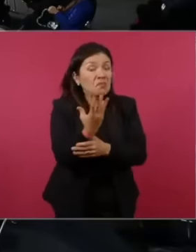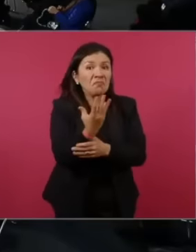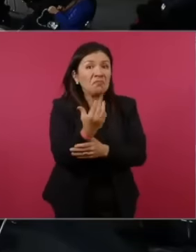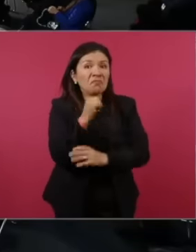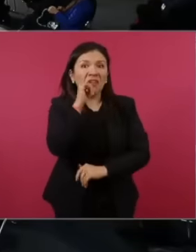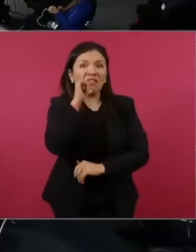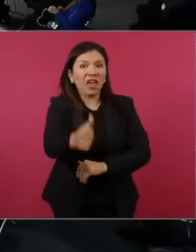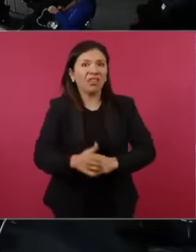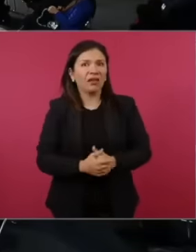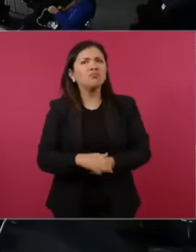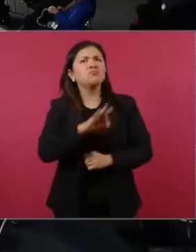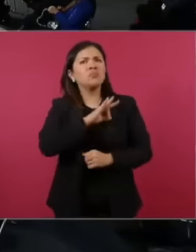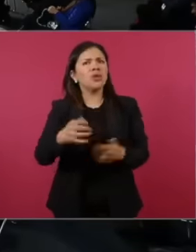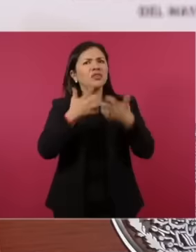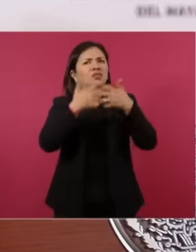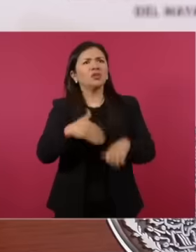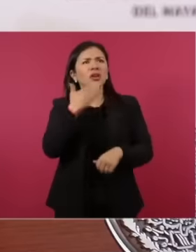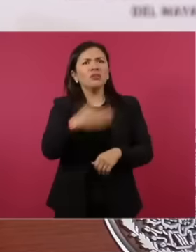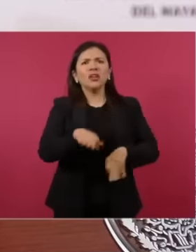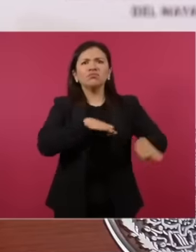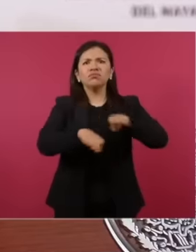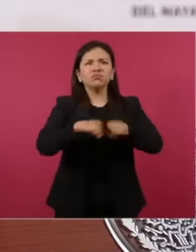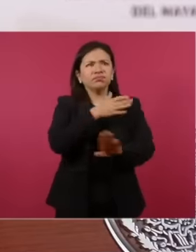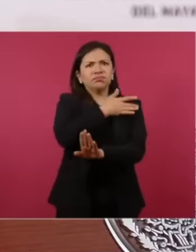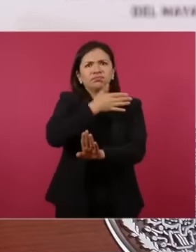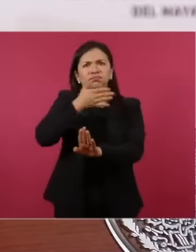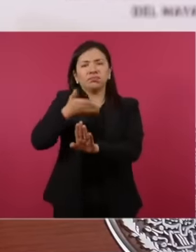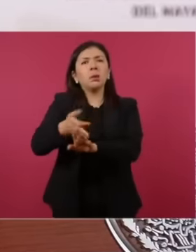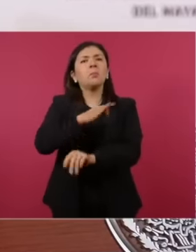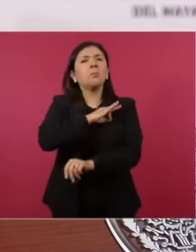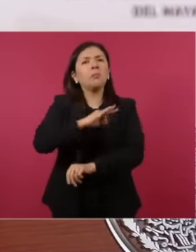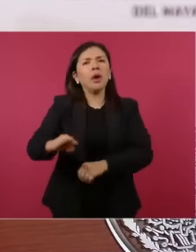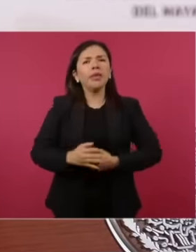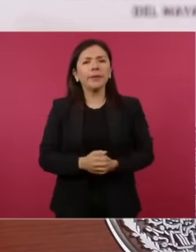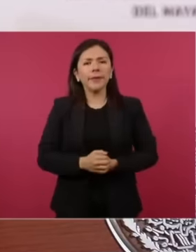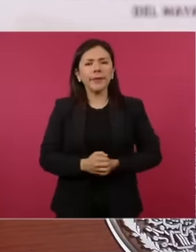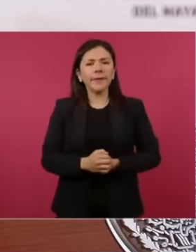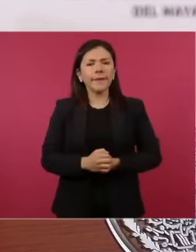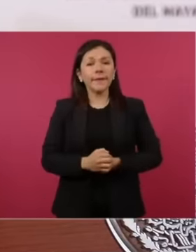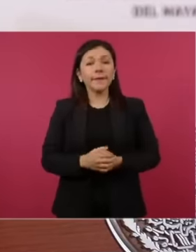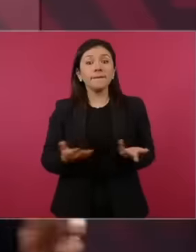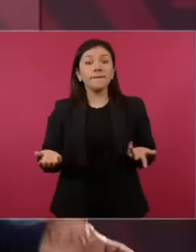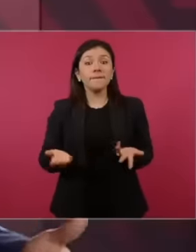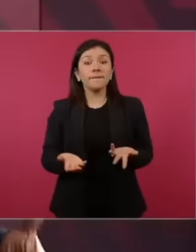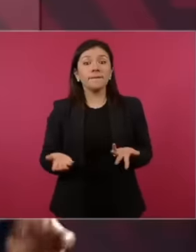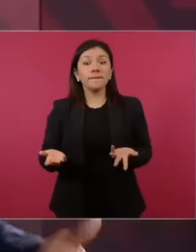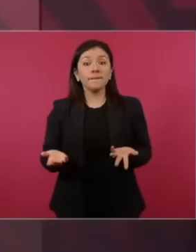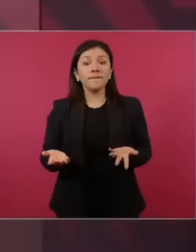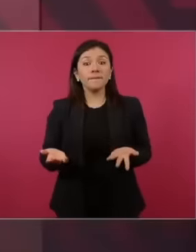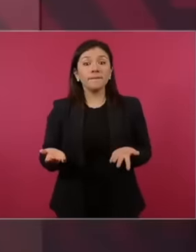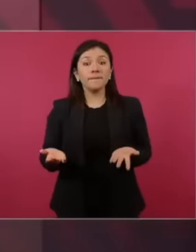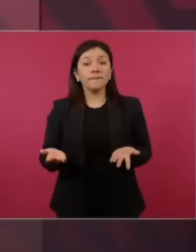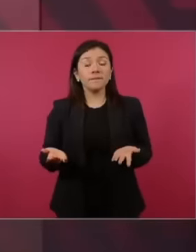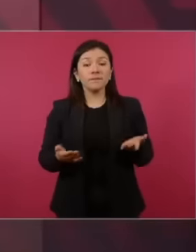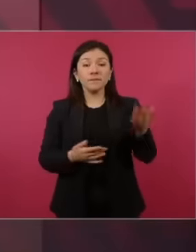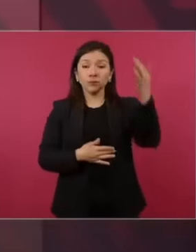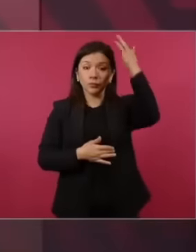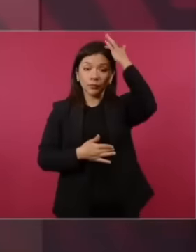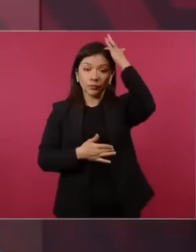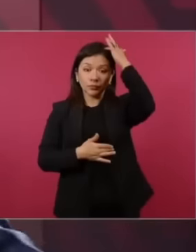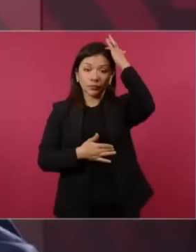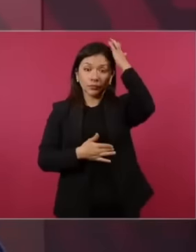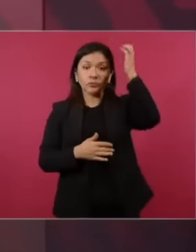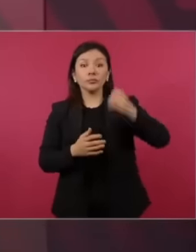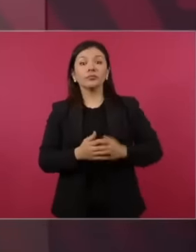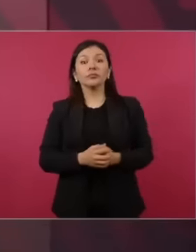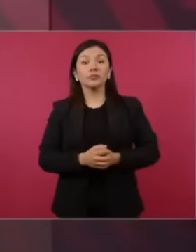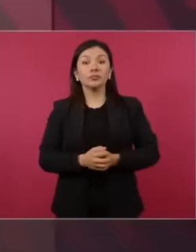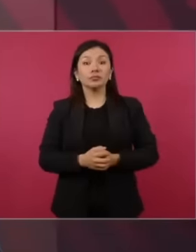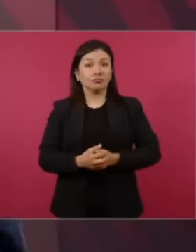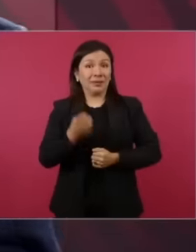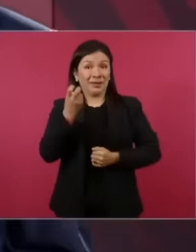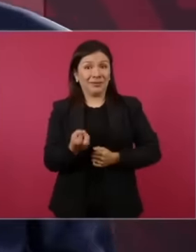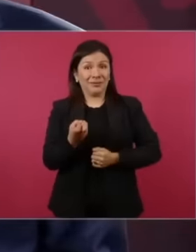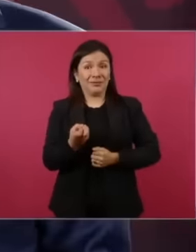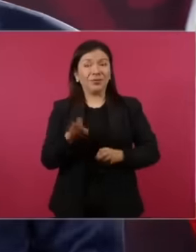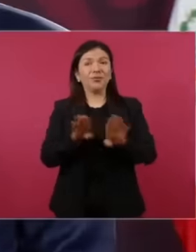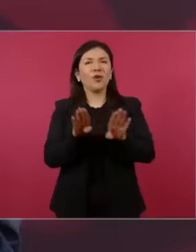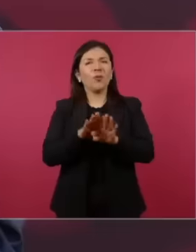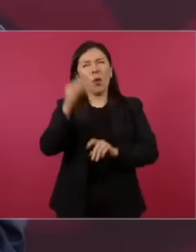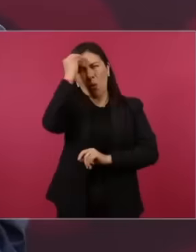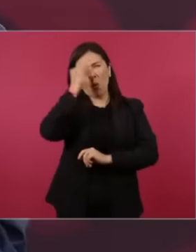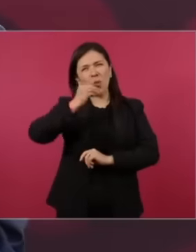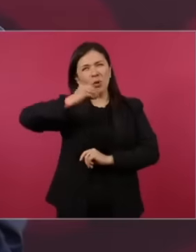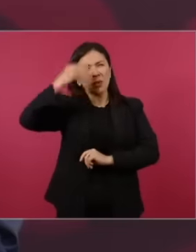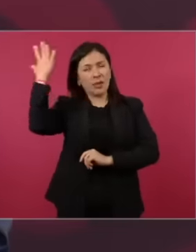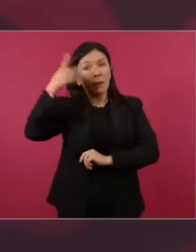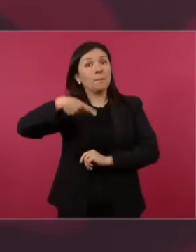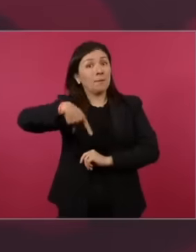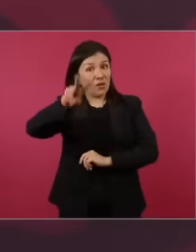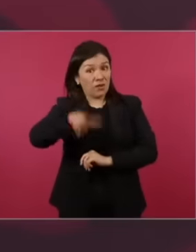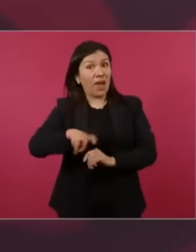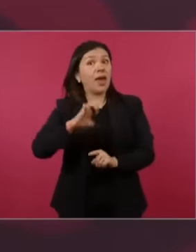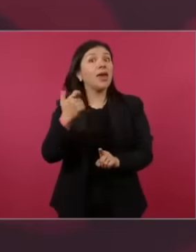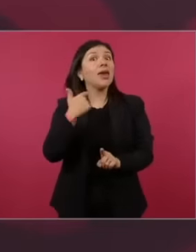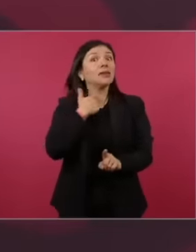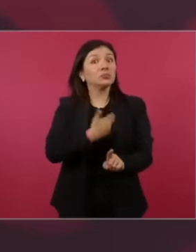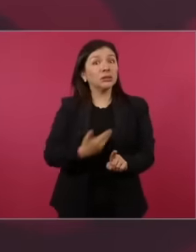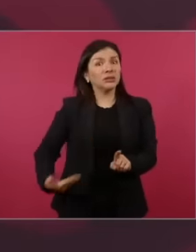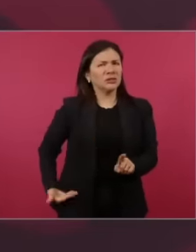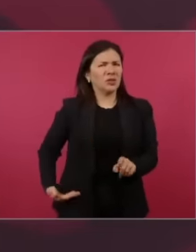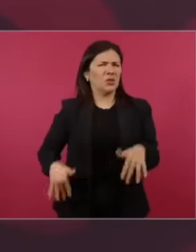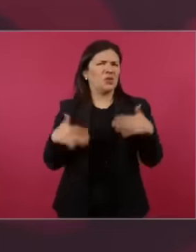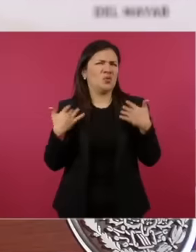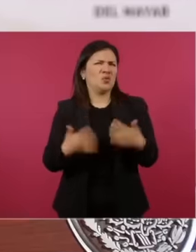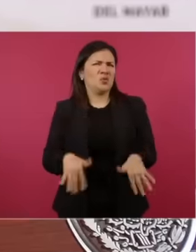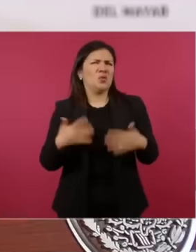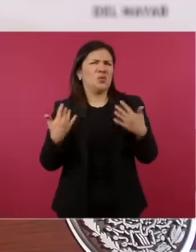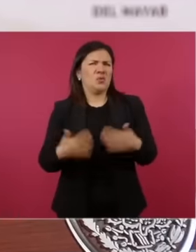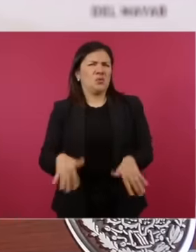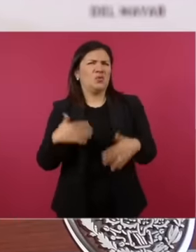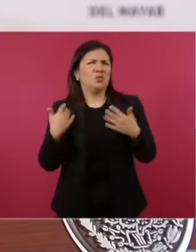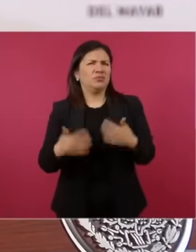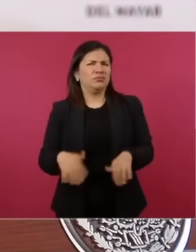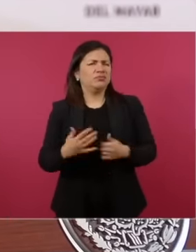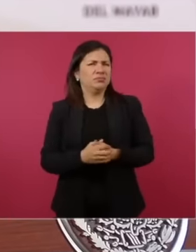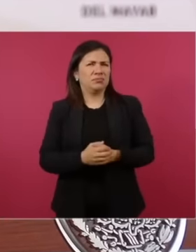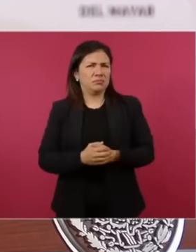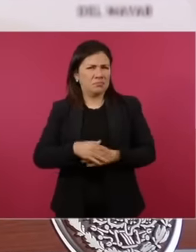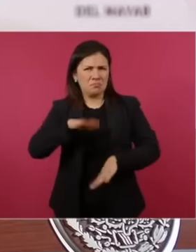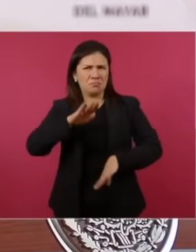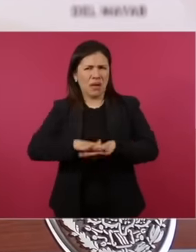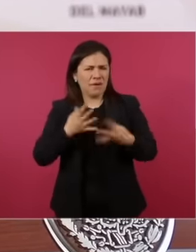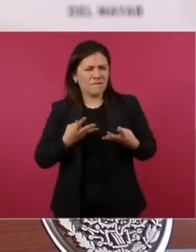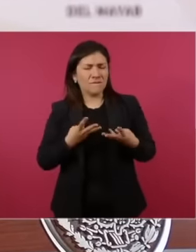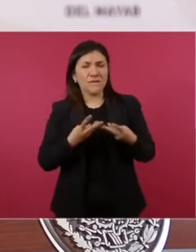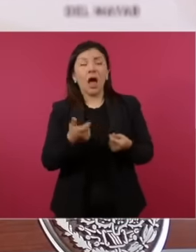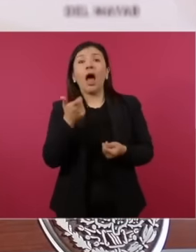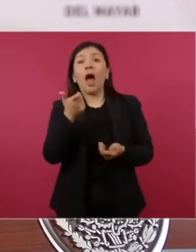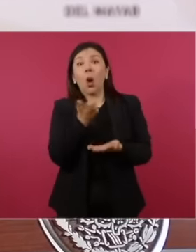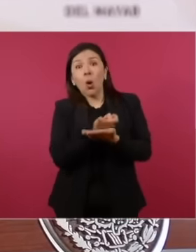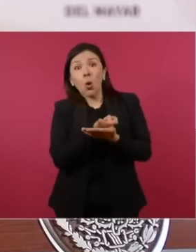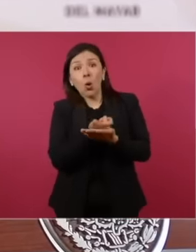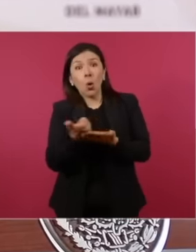operate it was forgotten but the former presidents took 5 million pesos a month pension